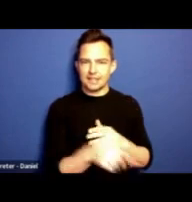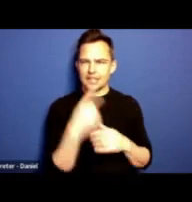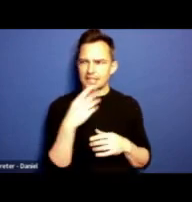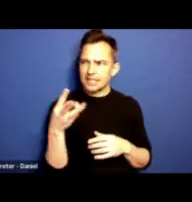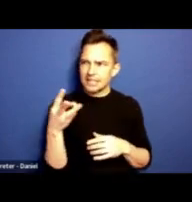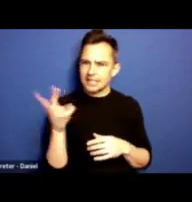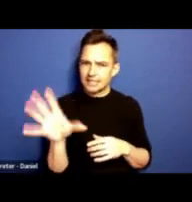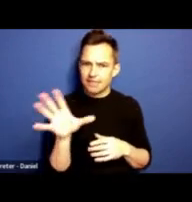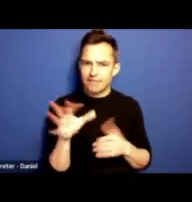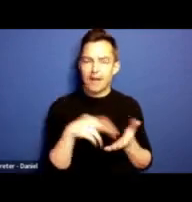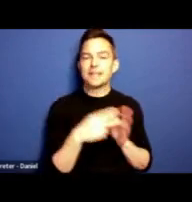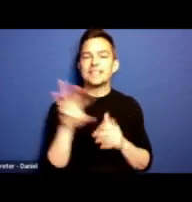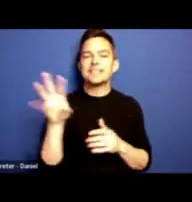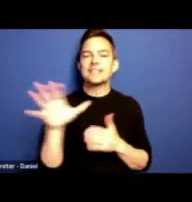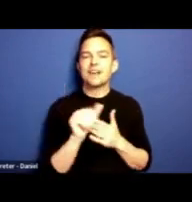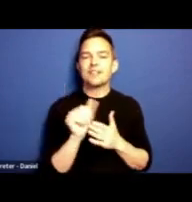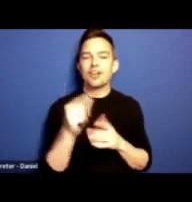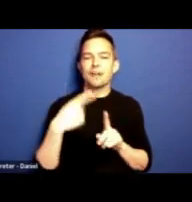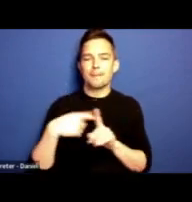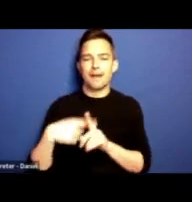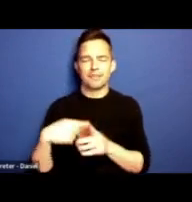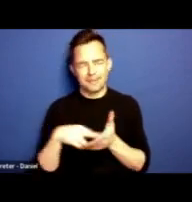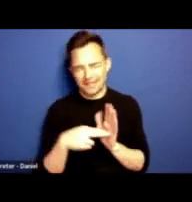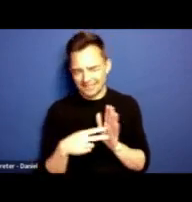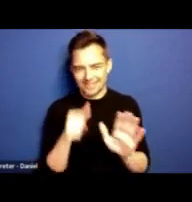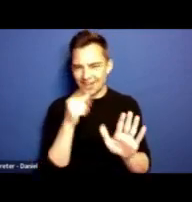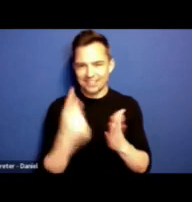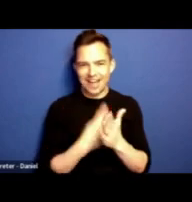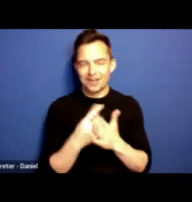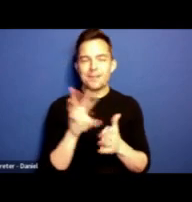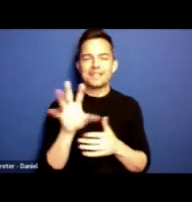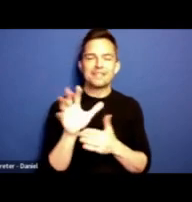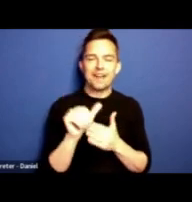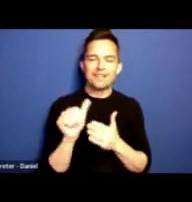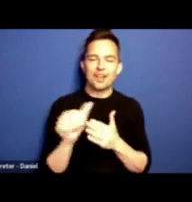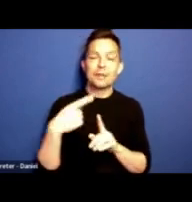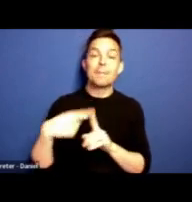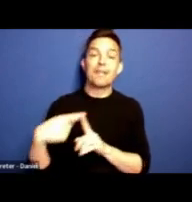meant 65 a month. Sorry. Thank you for that in the chat. And so